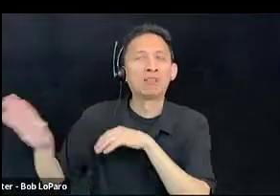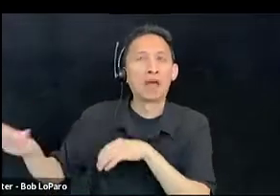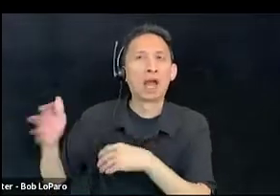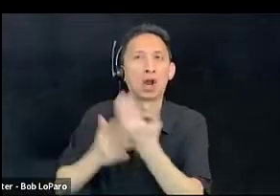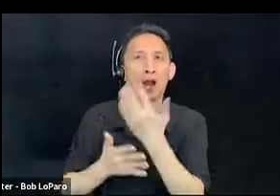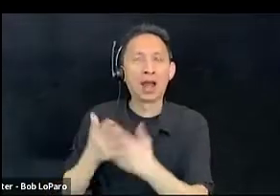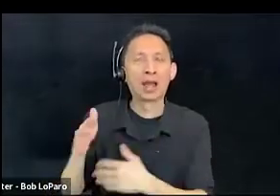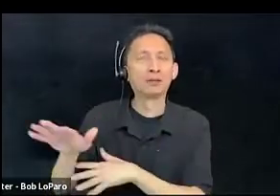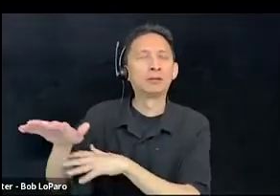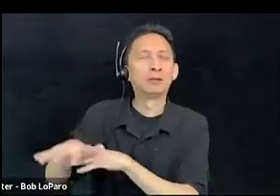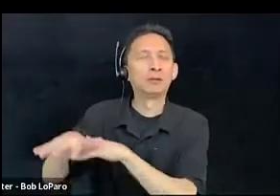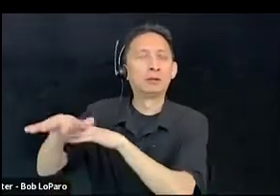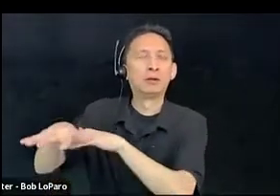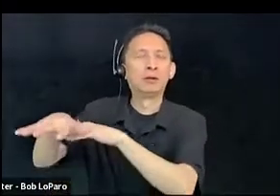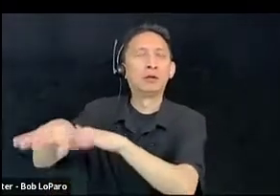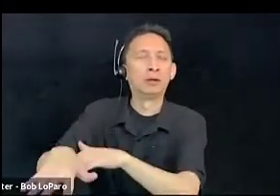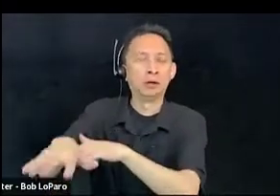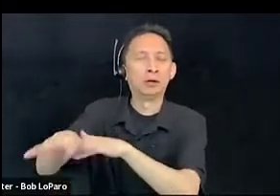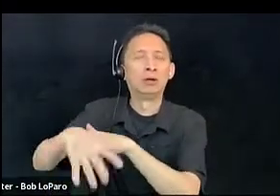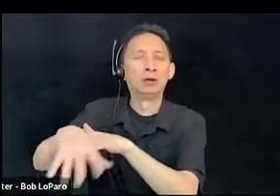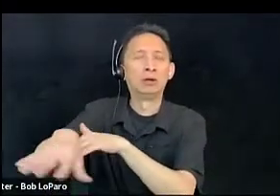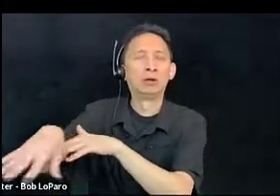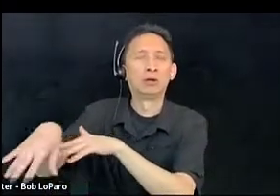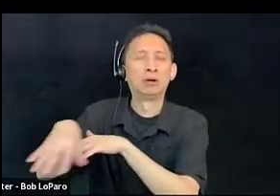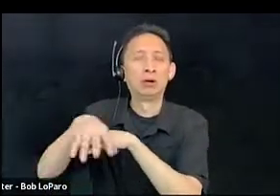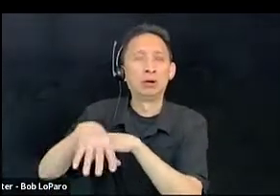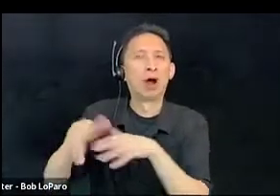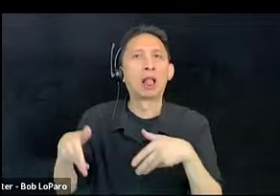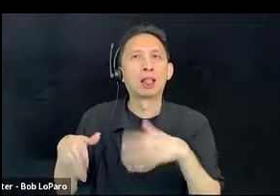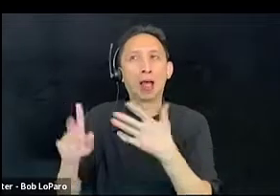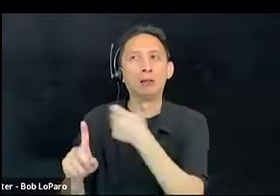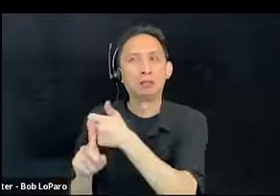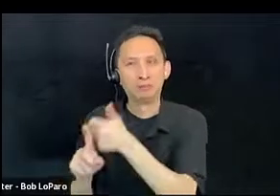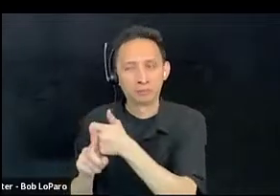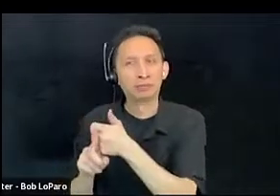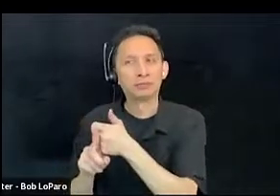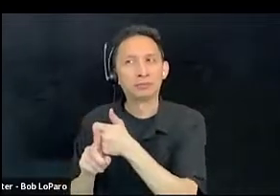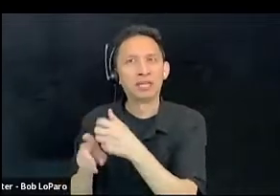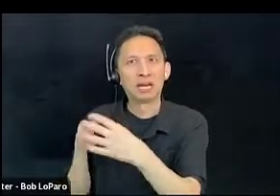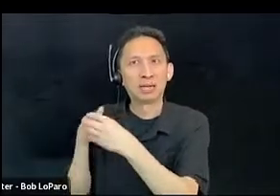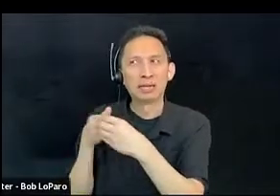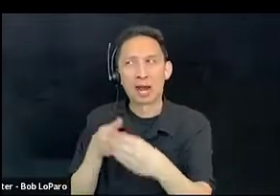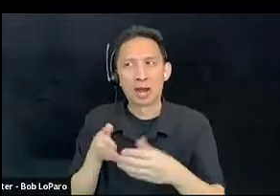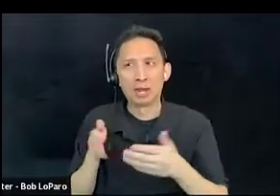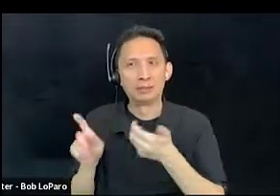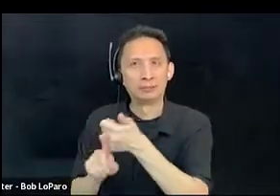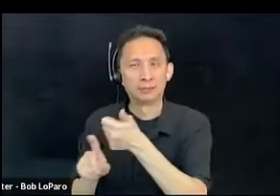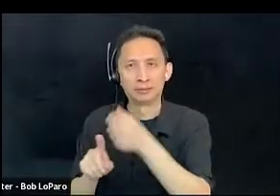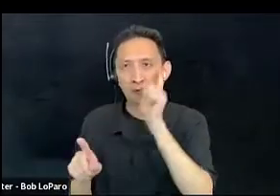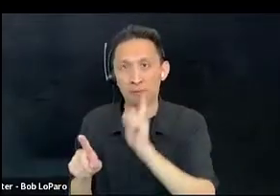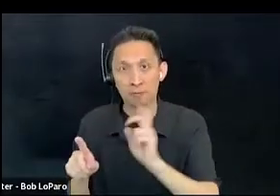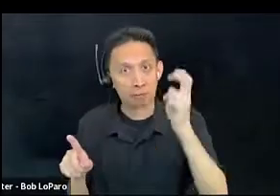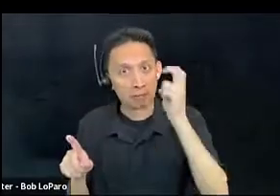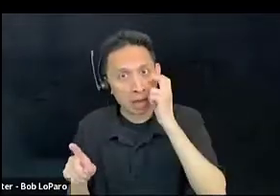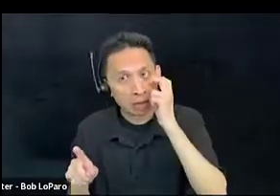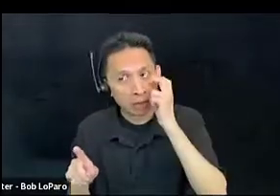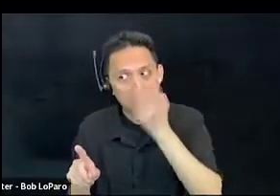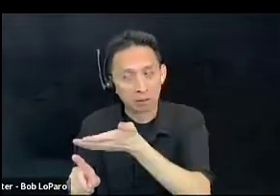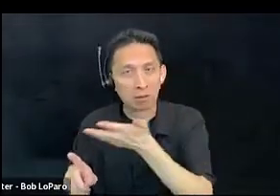We always talk about that as being much less intrusive and way more appropriate for our students who are deaf blind or who have visual impairments